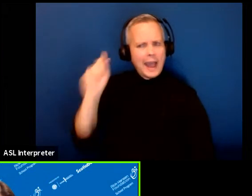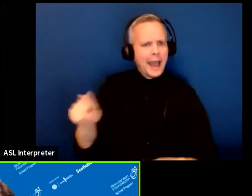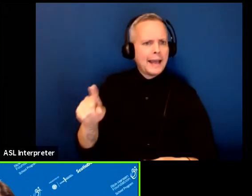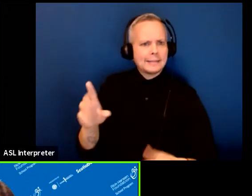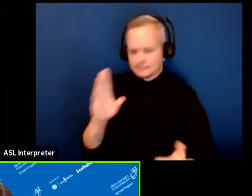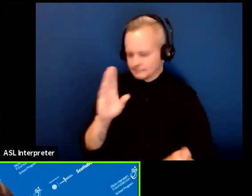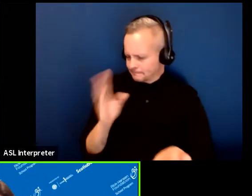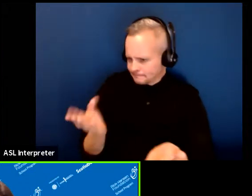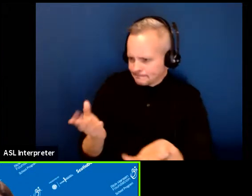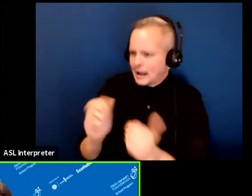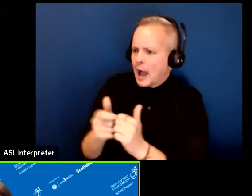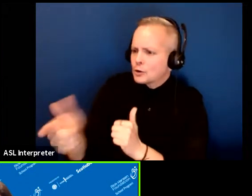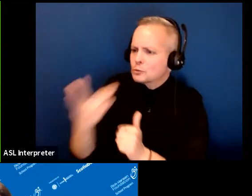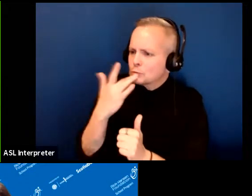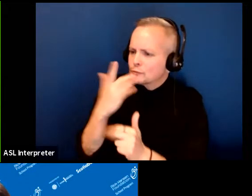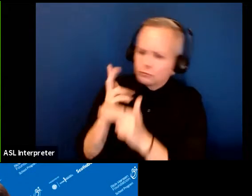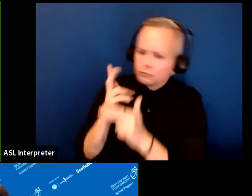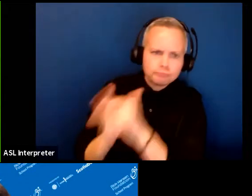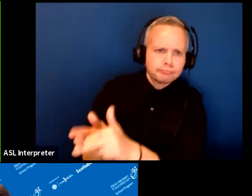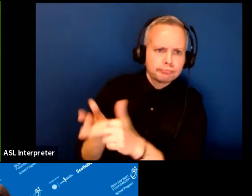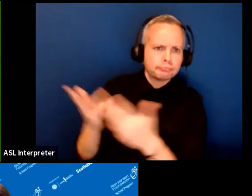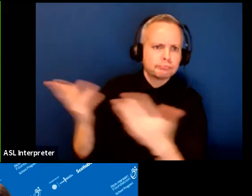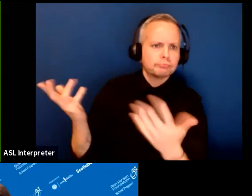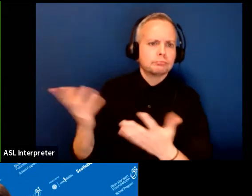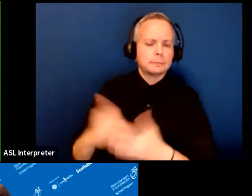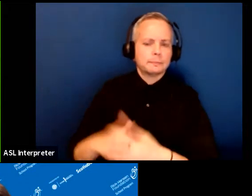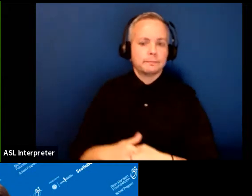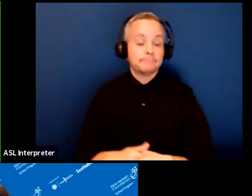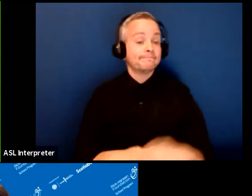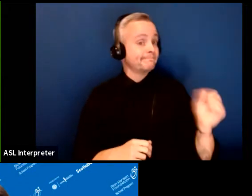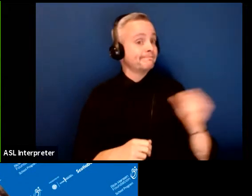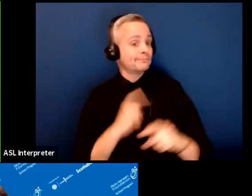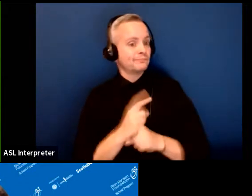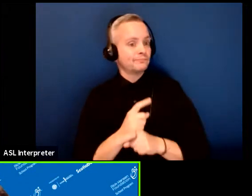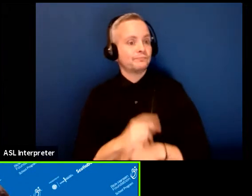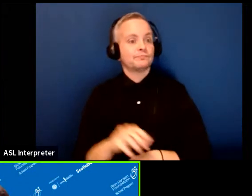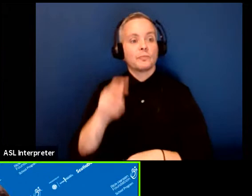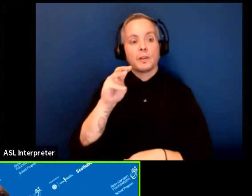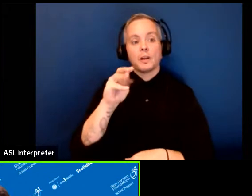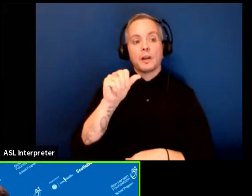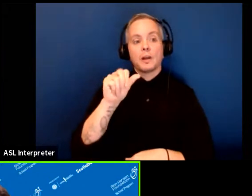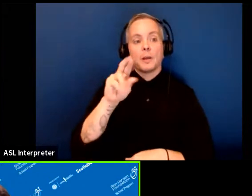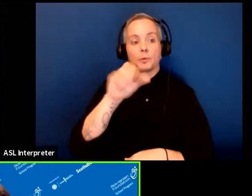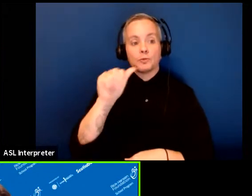WITH. >> YEAH. MARINA HAS A QUESTION FOR YOU.